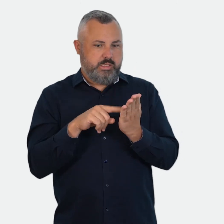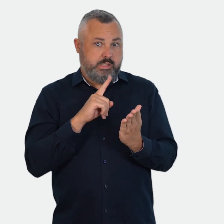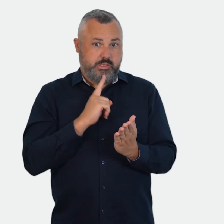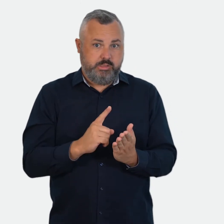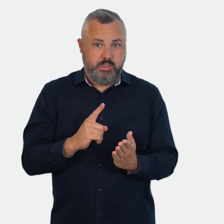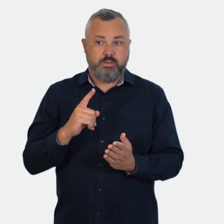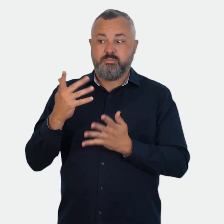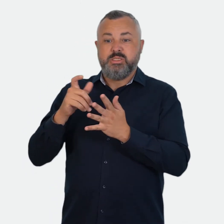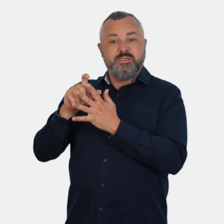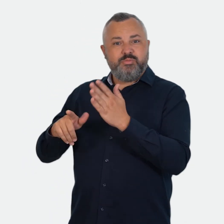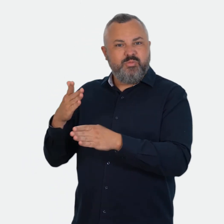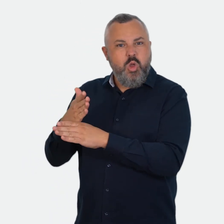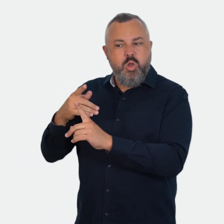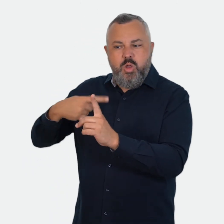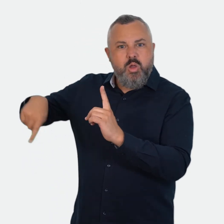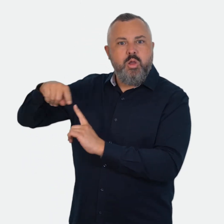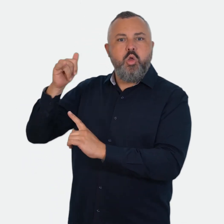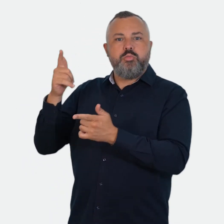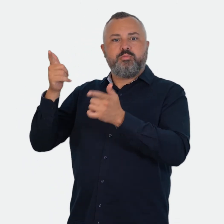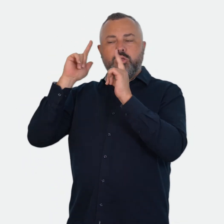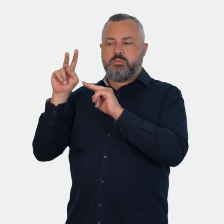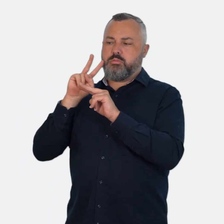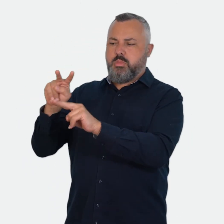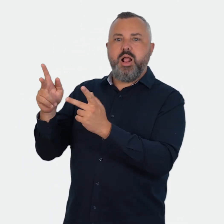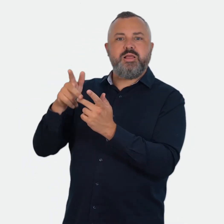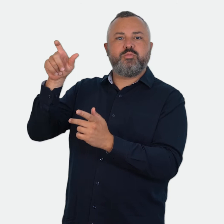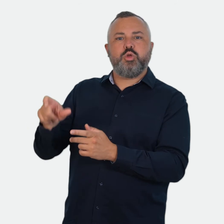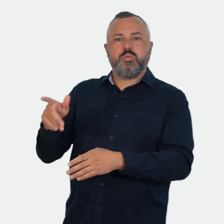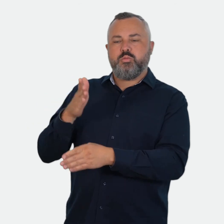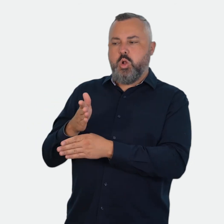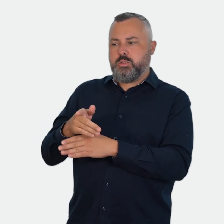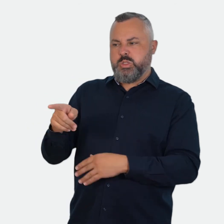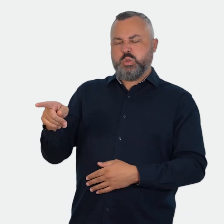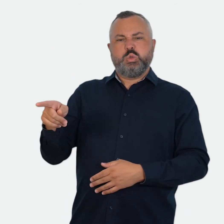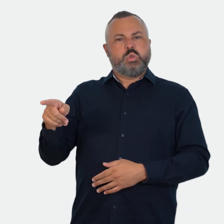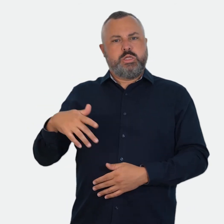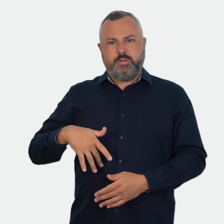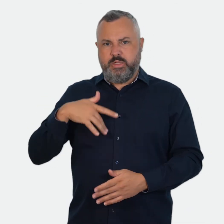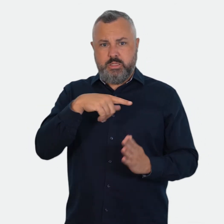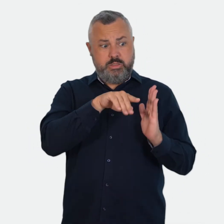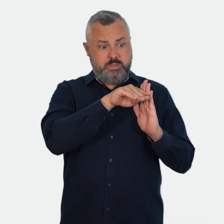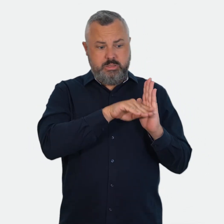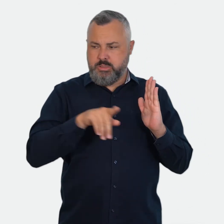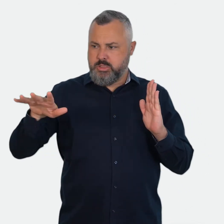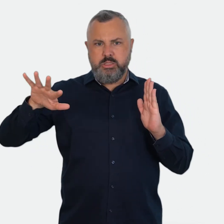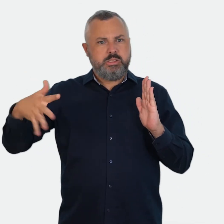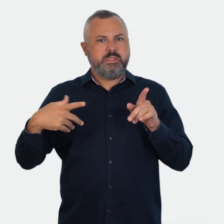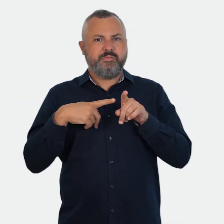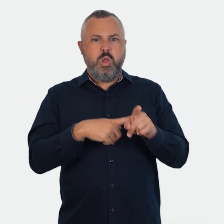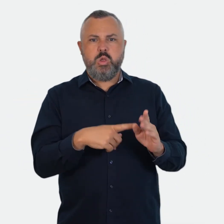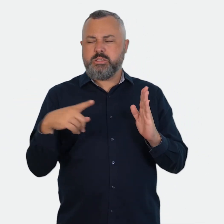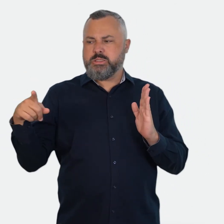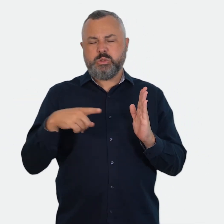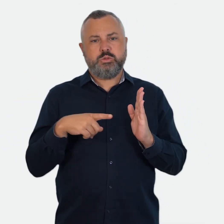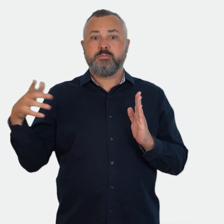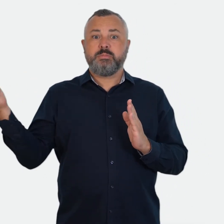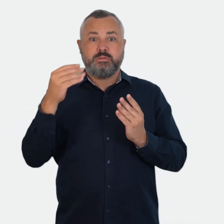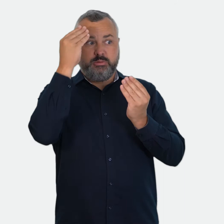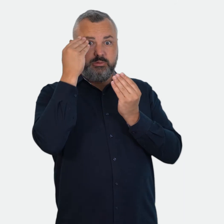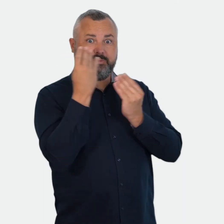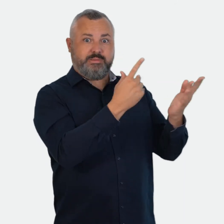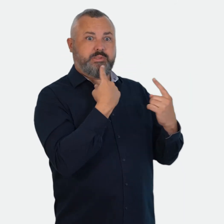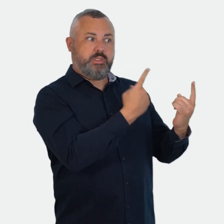disability workers and employers must notify the Victorian Disability Worker Commission